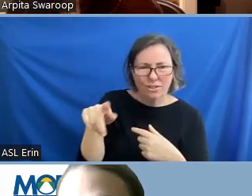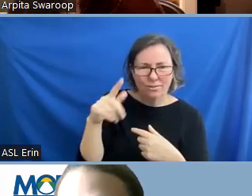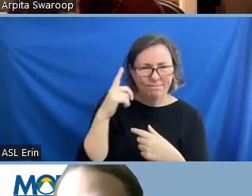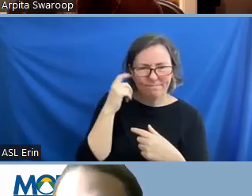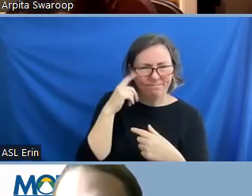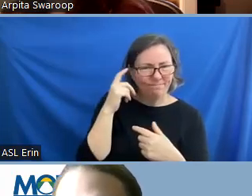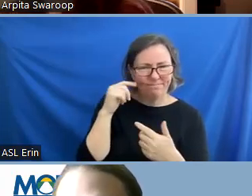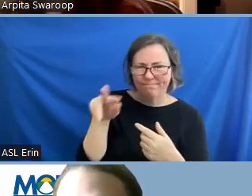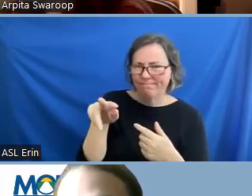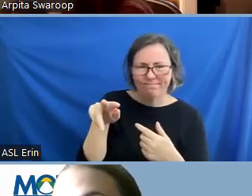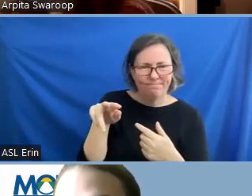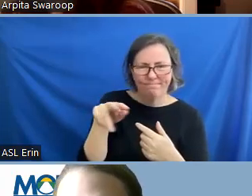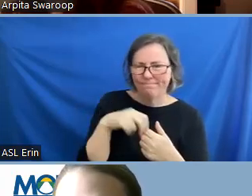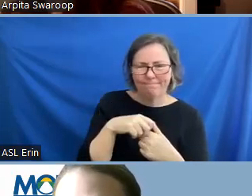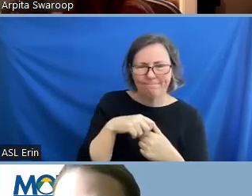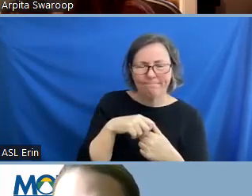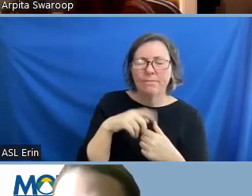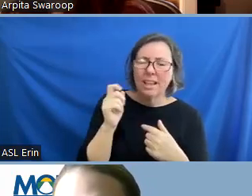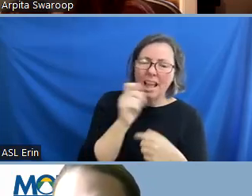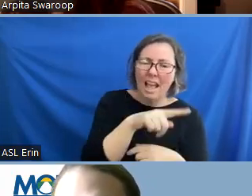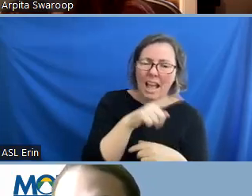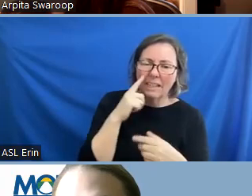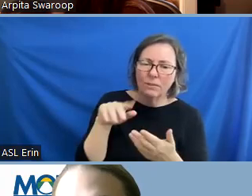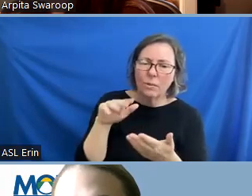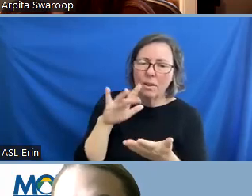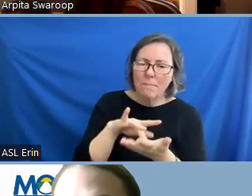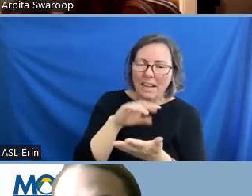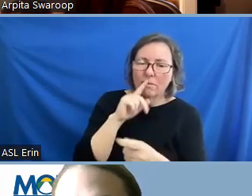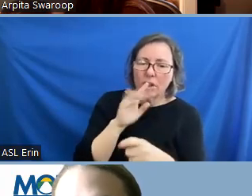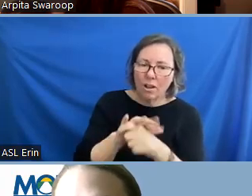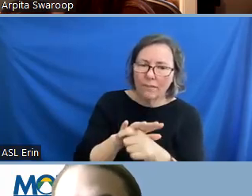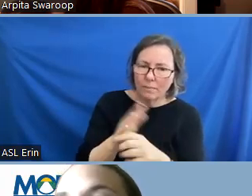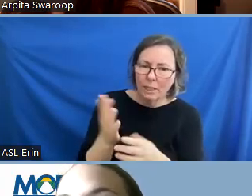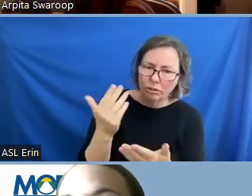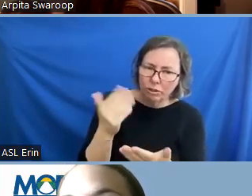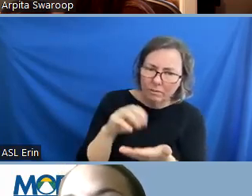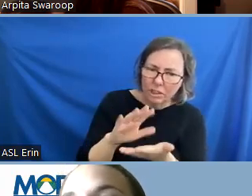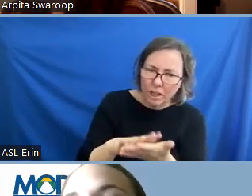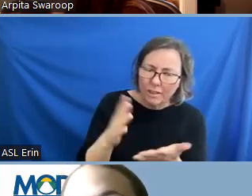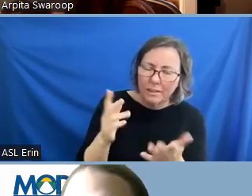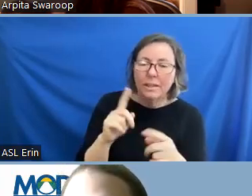expect medicals to say. So I'm going to ask for medical confirmation. And you're especially going